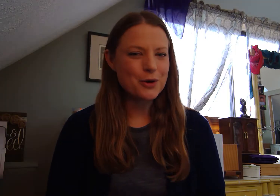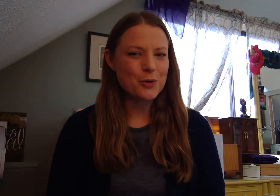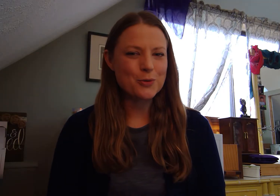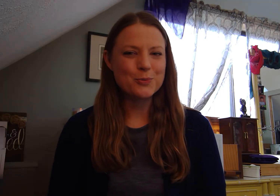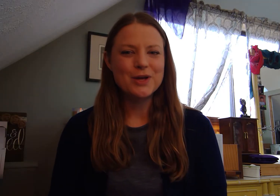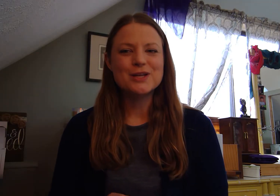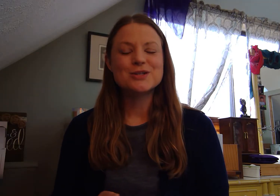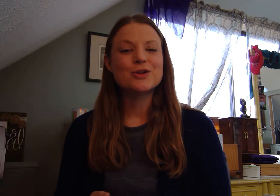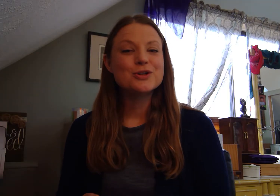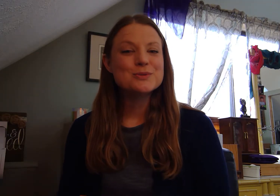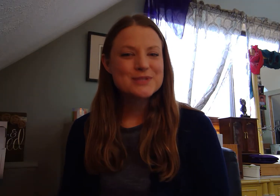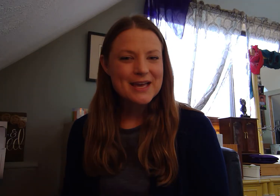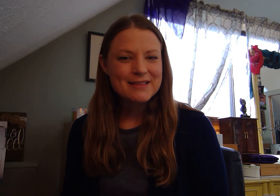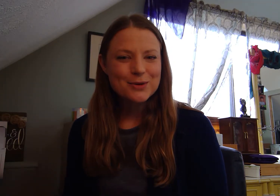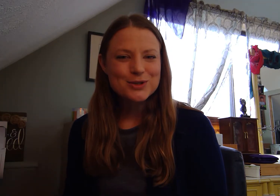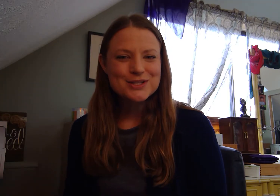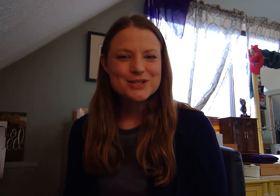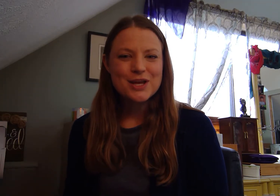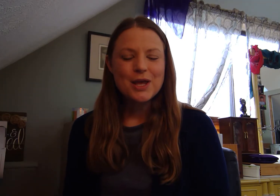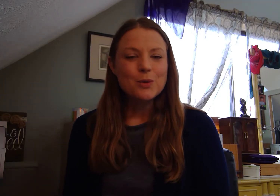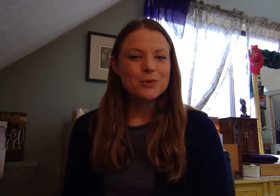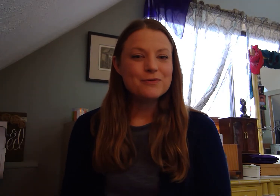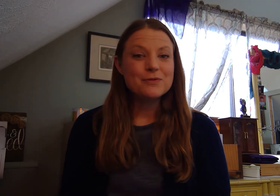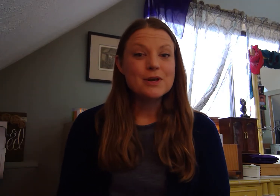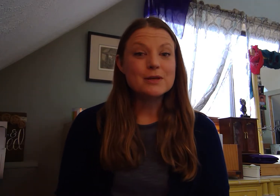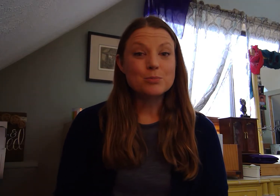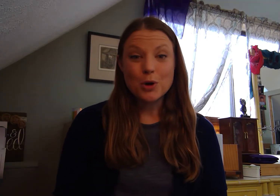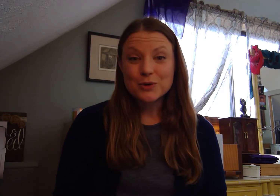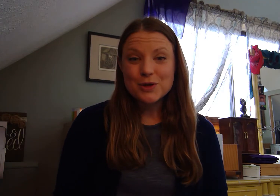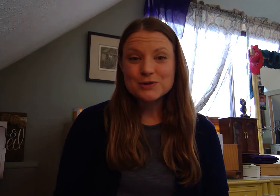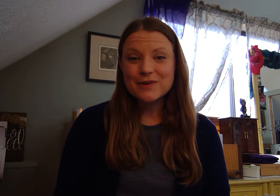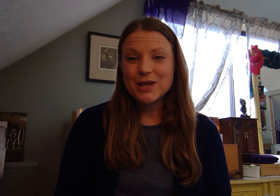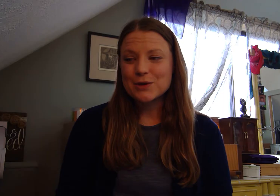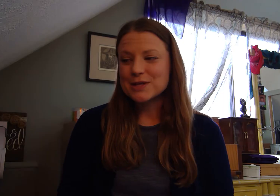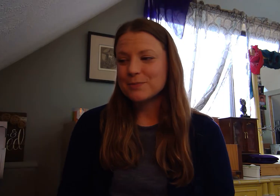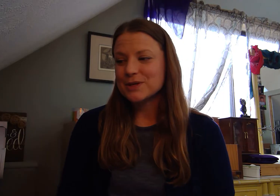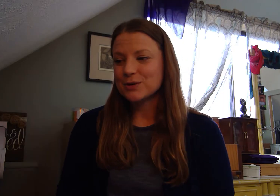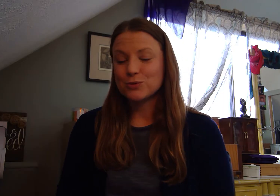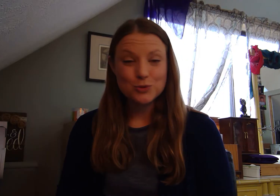at home to learn some sign language. We've broken those videos up into groups